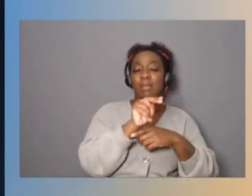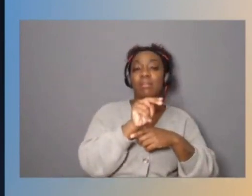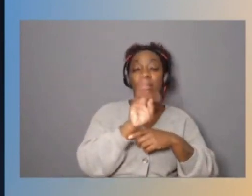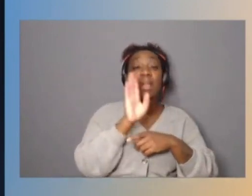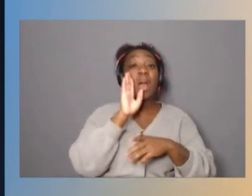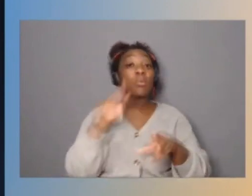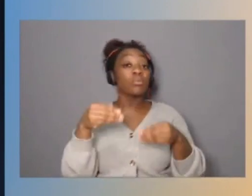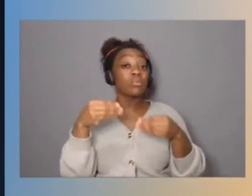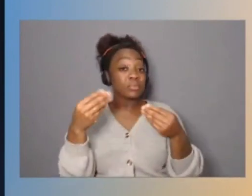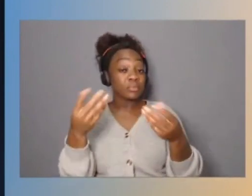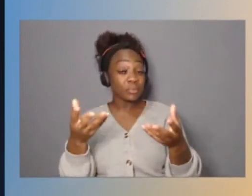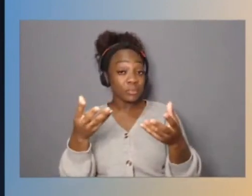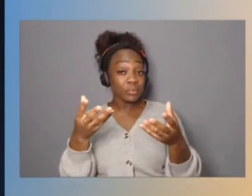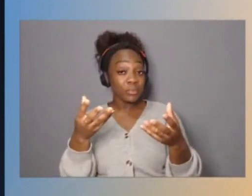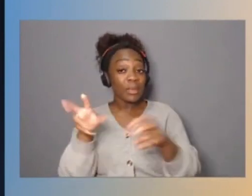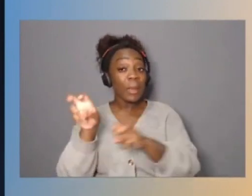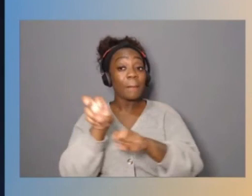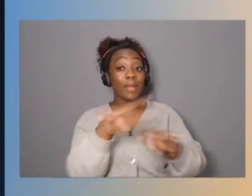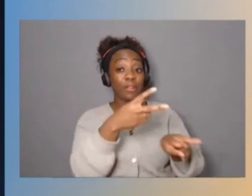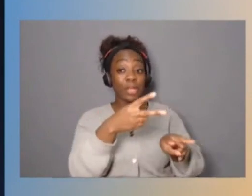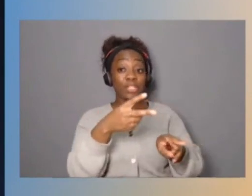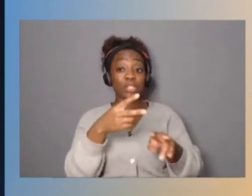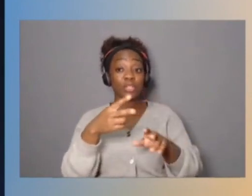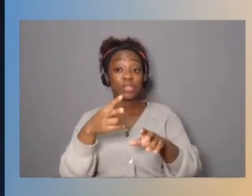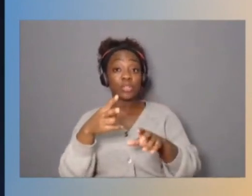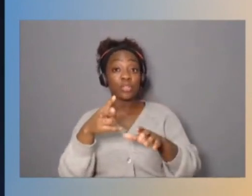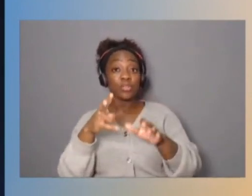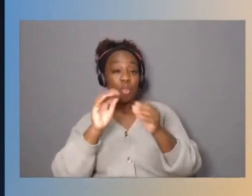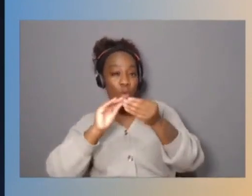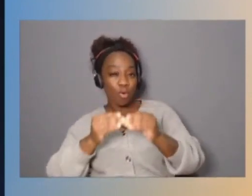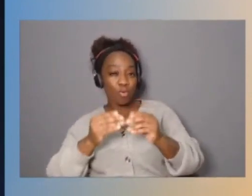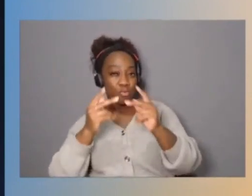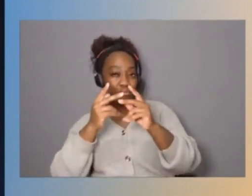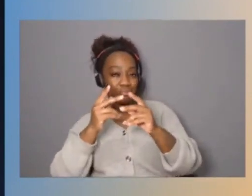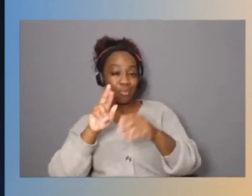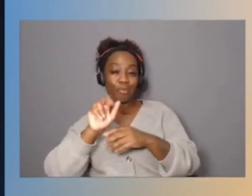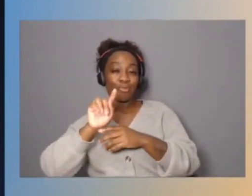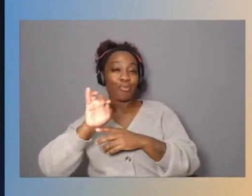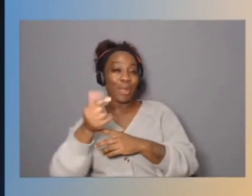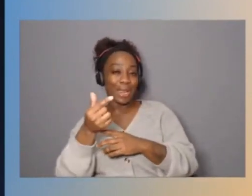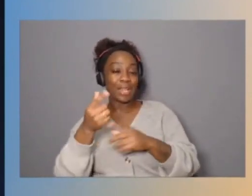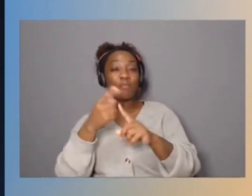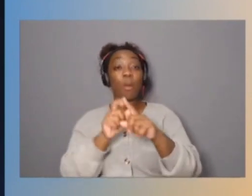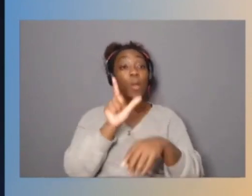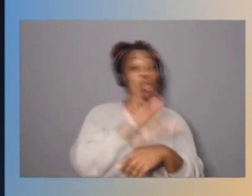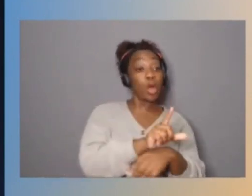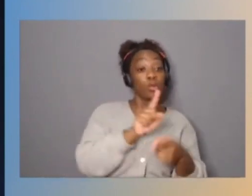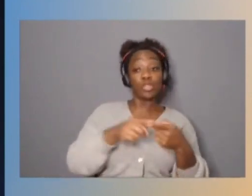based on from low to high. And it reflect the level of effort that is needed